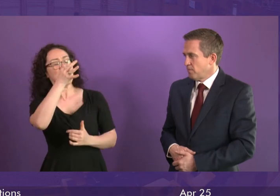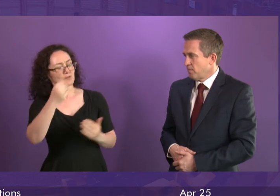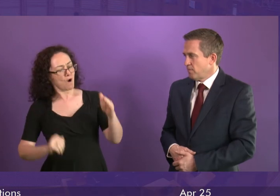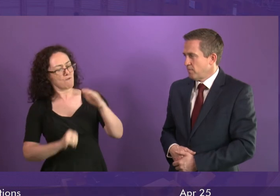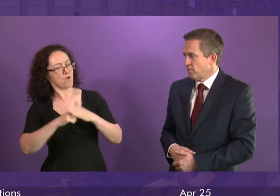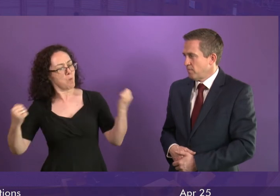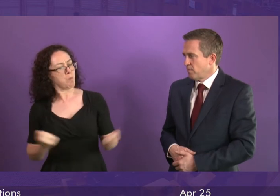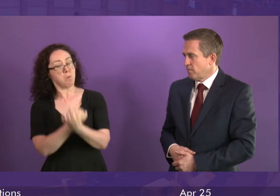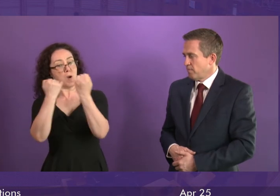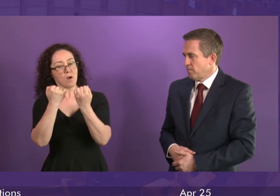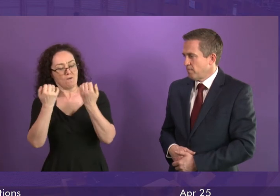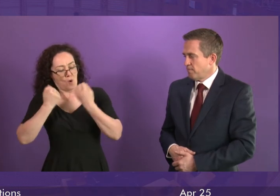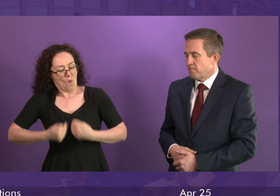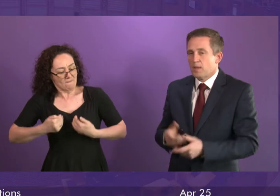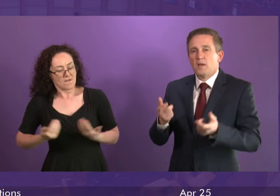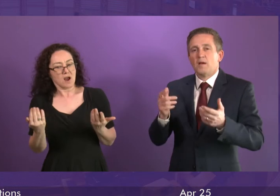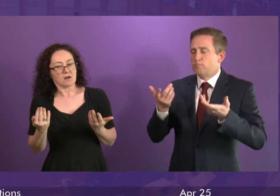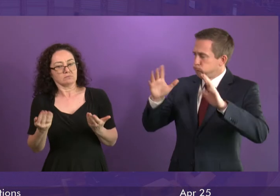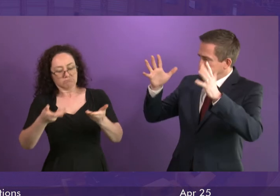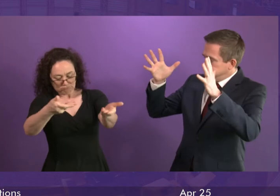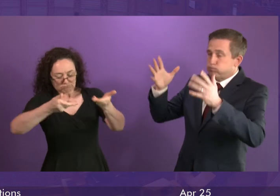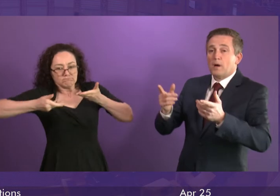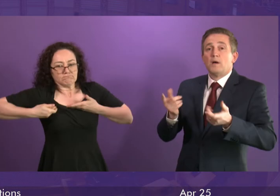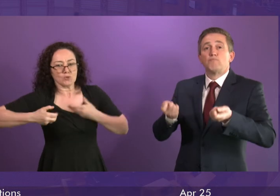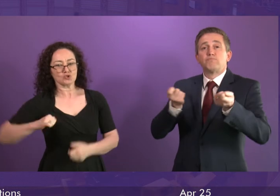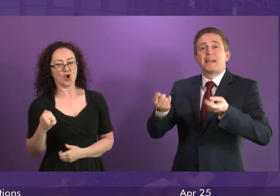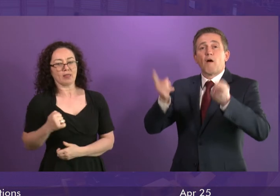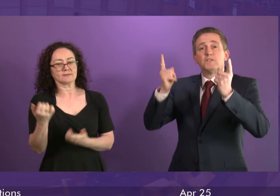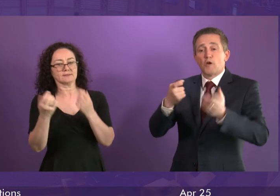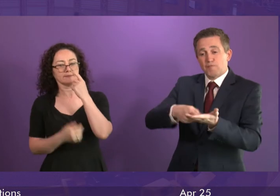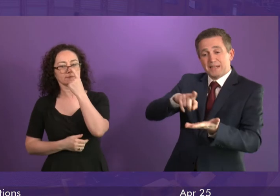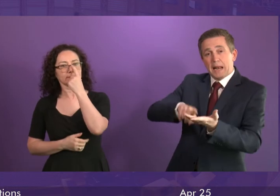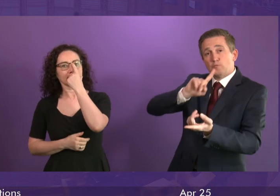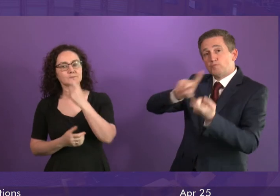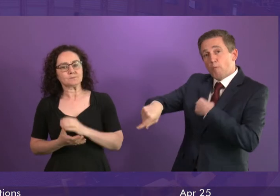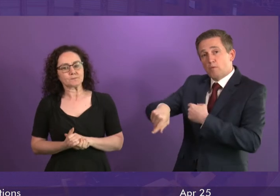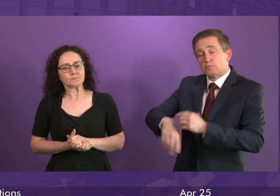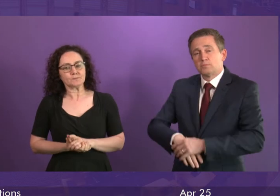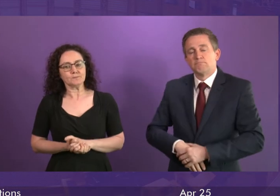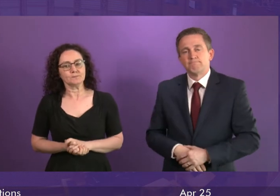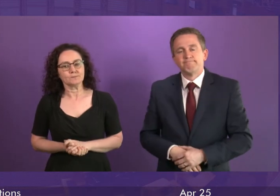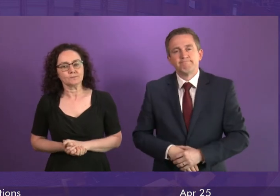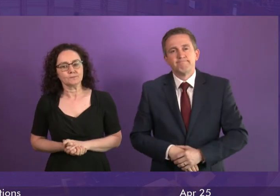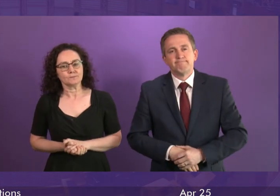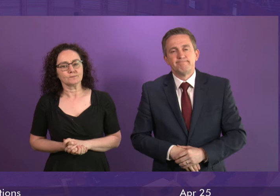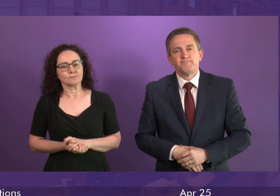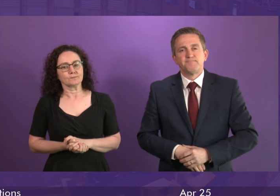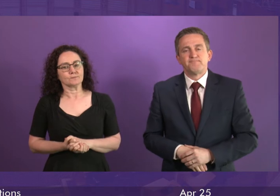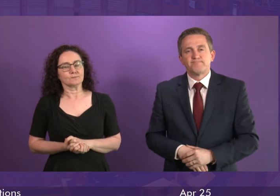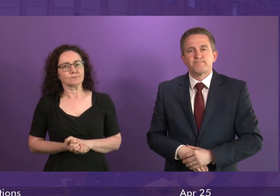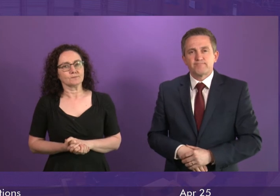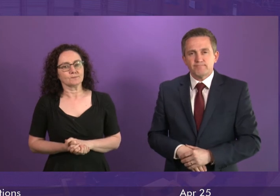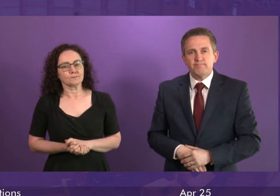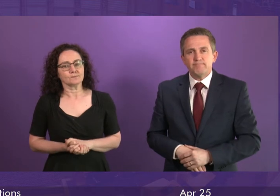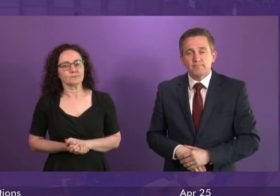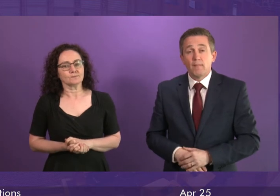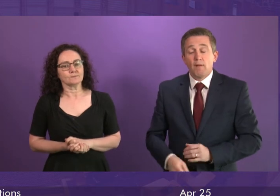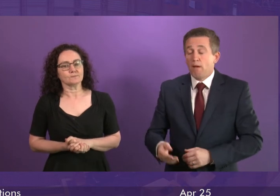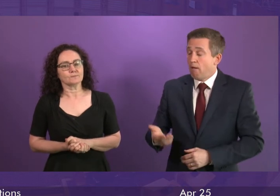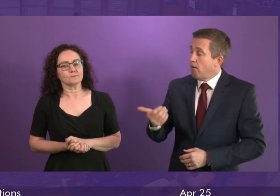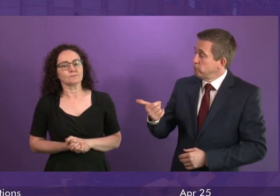to this Parliament? Yes or no? Richard Leonard: